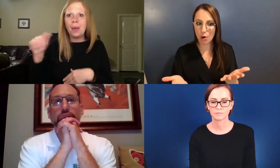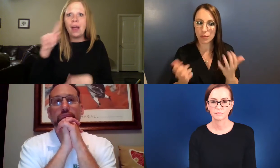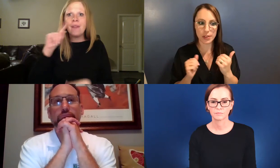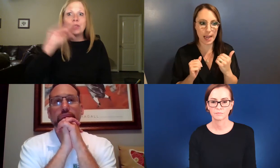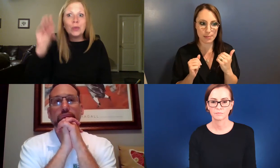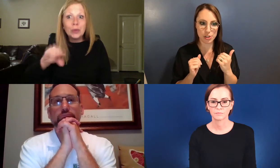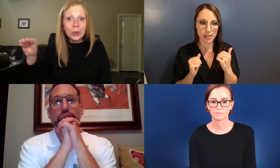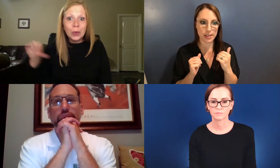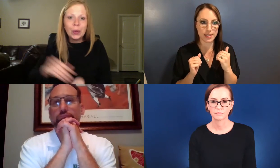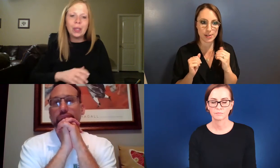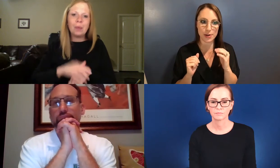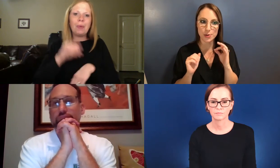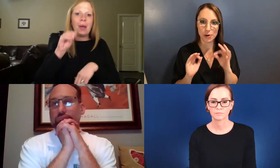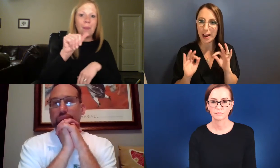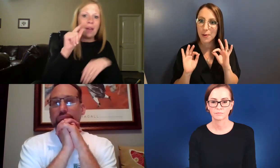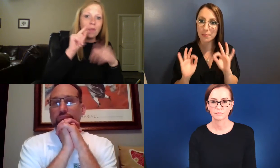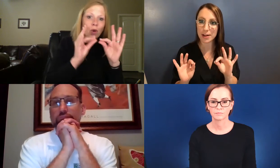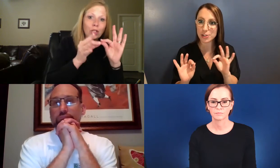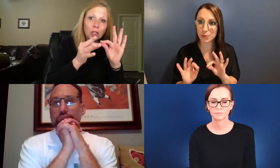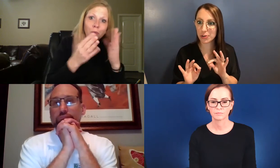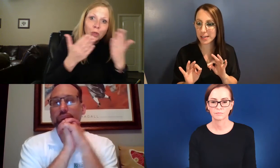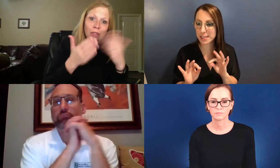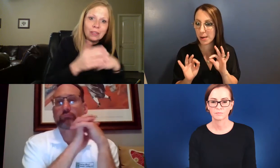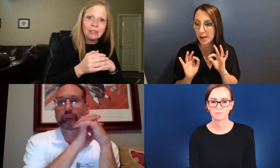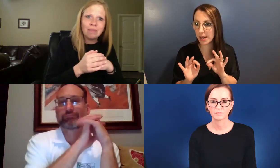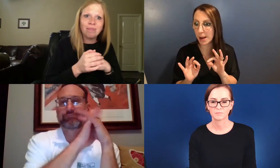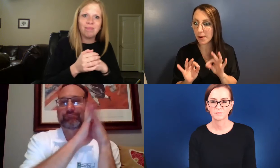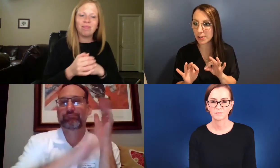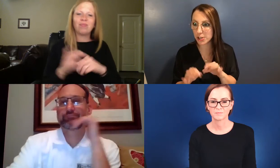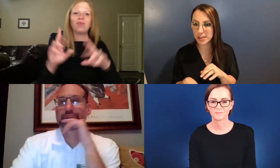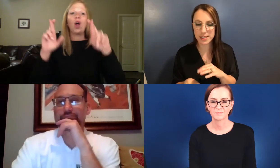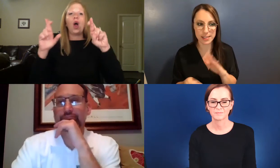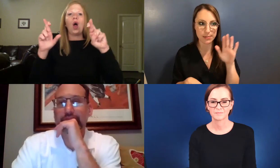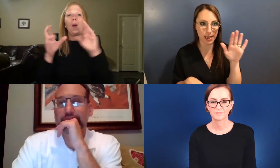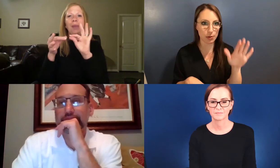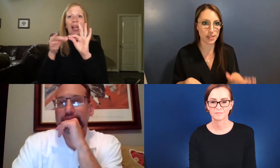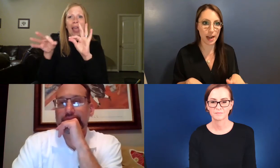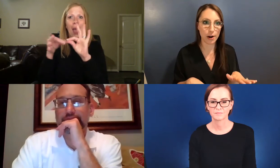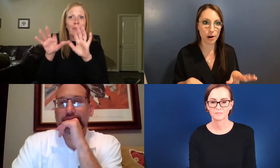Hopefully captioning is going to work out much smoother next time again, I apologize. It seems like it was an error